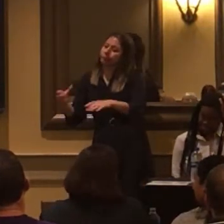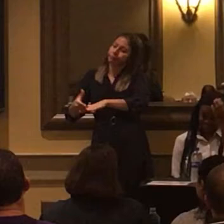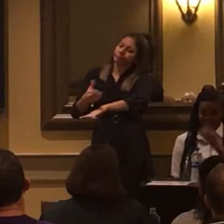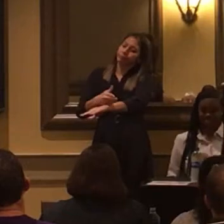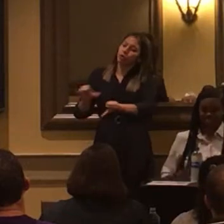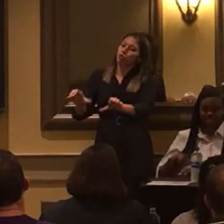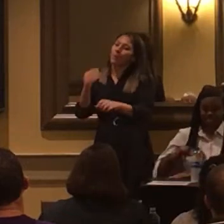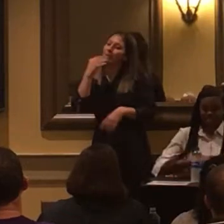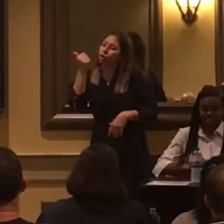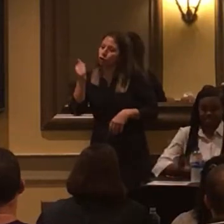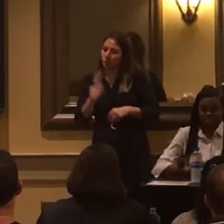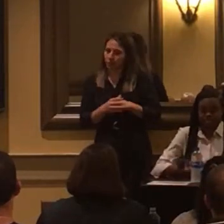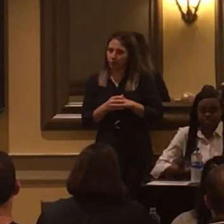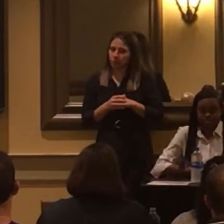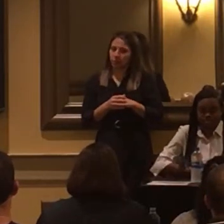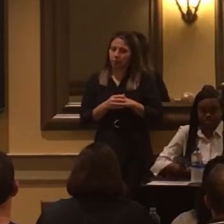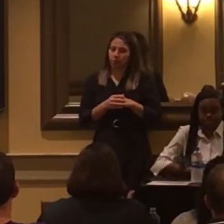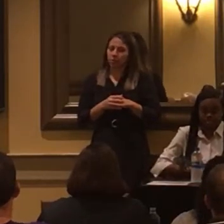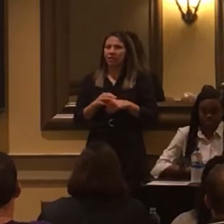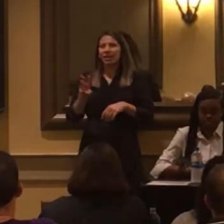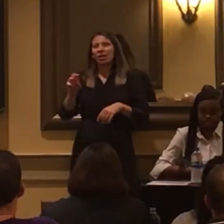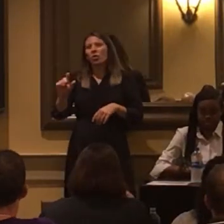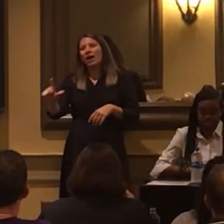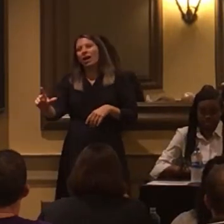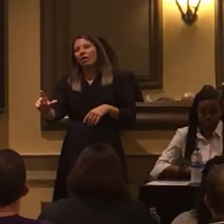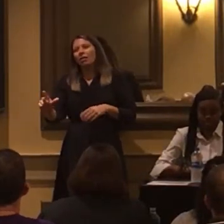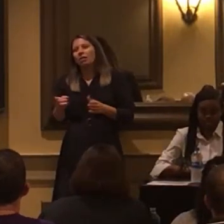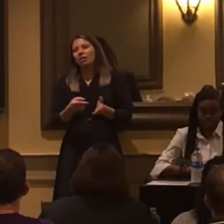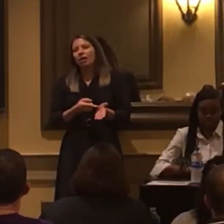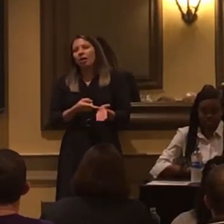Well, honestly teaching...whoo!